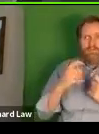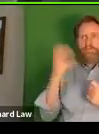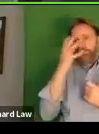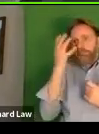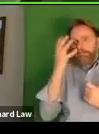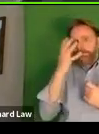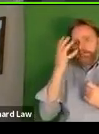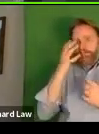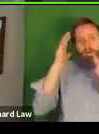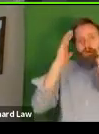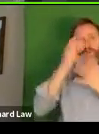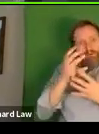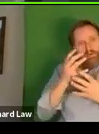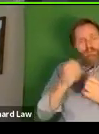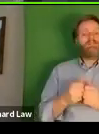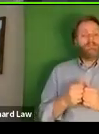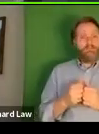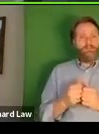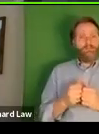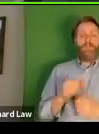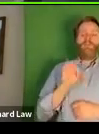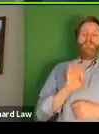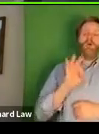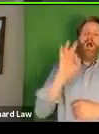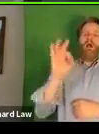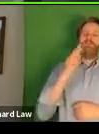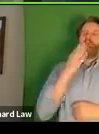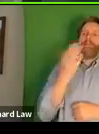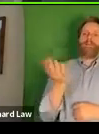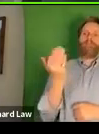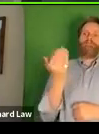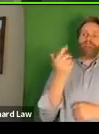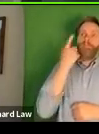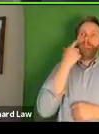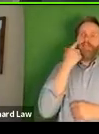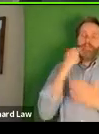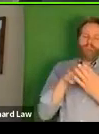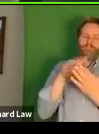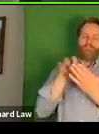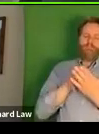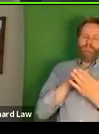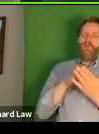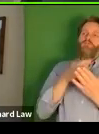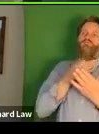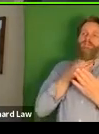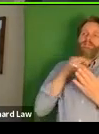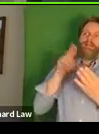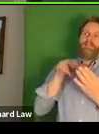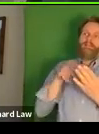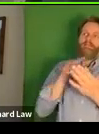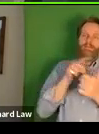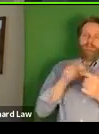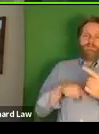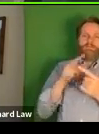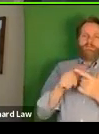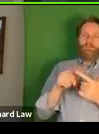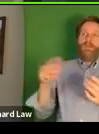to see the risk assessment ask to see the safety check raise any concerns that